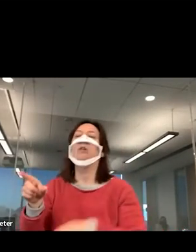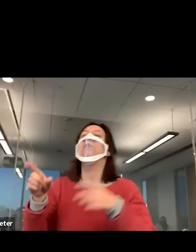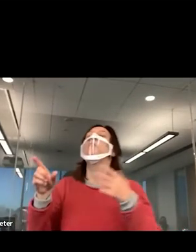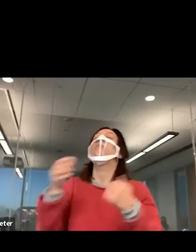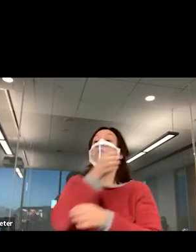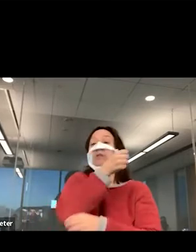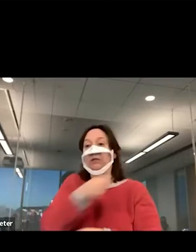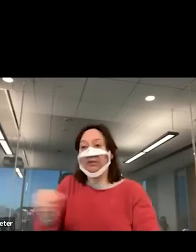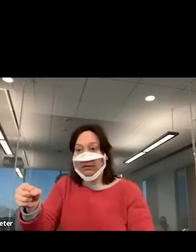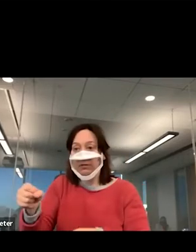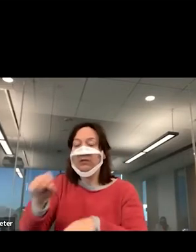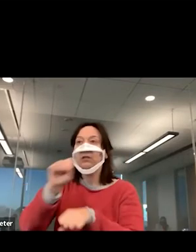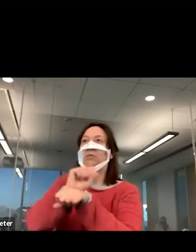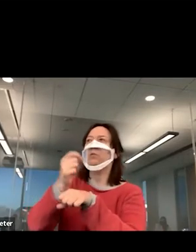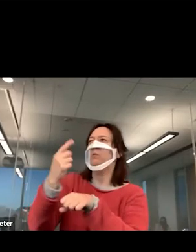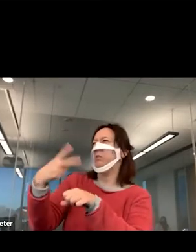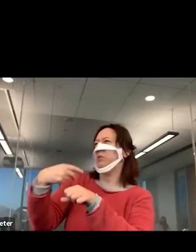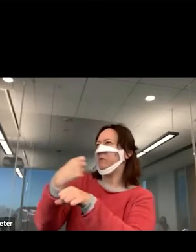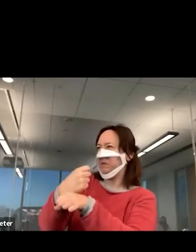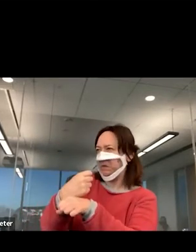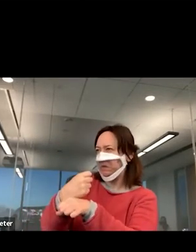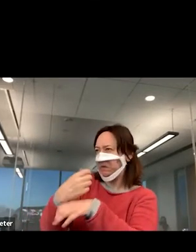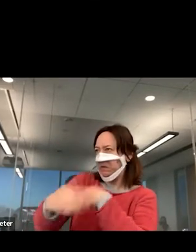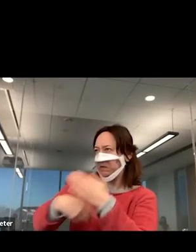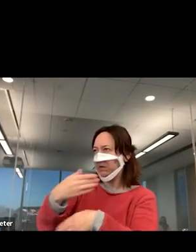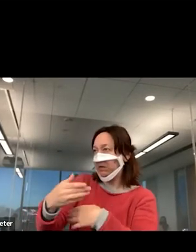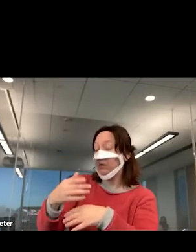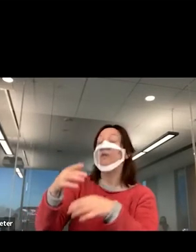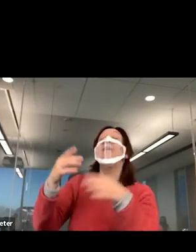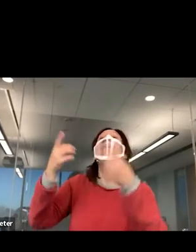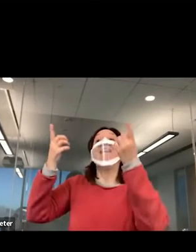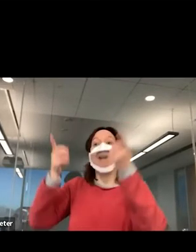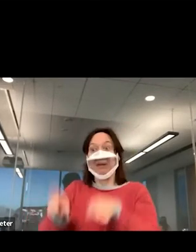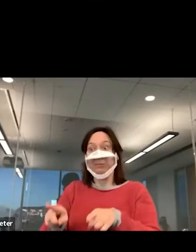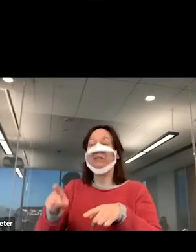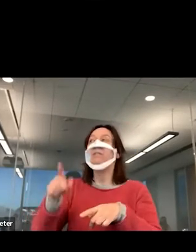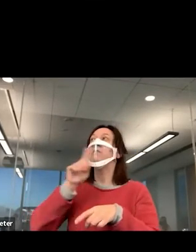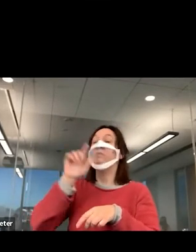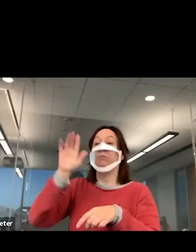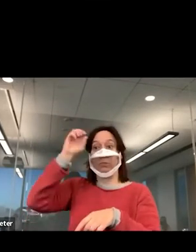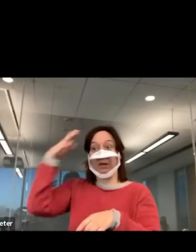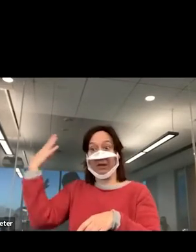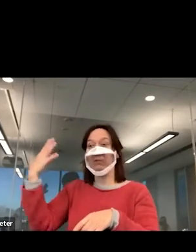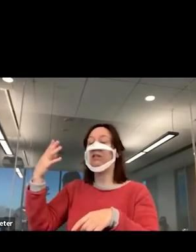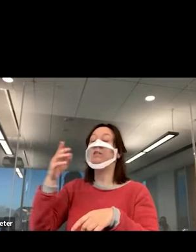couple years and in fact president obama signed both those executive orders and uh we were able